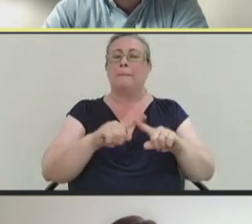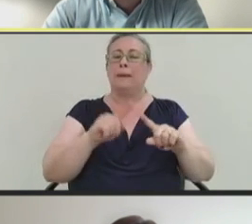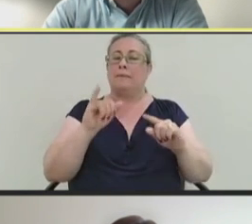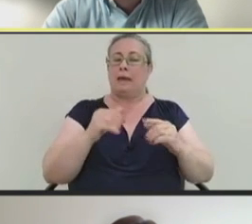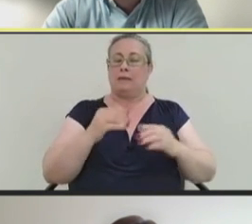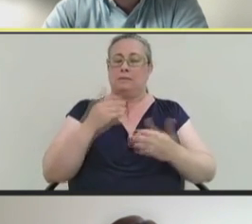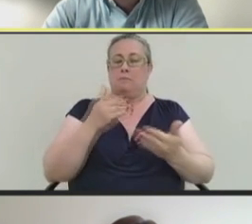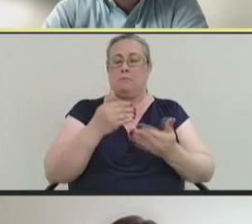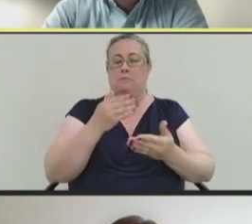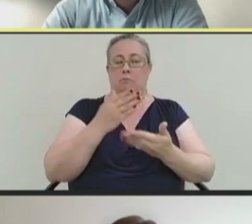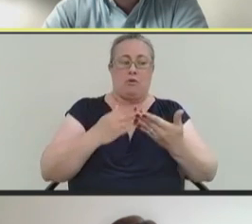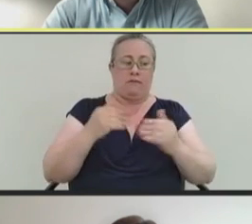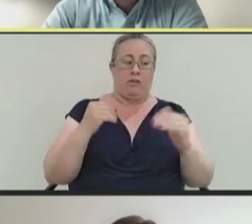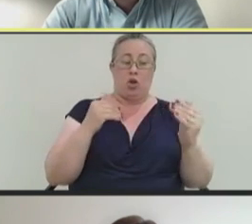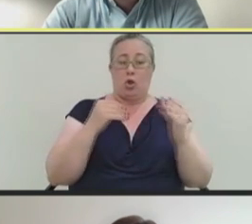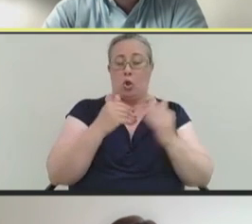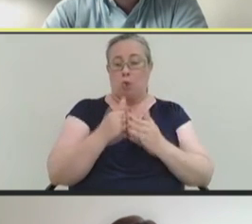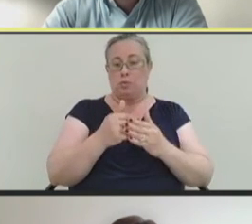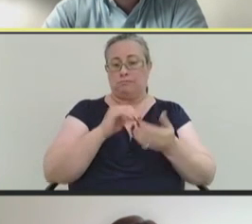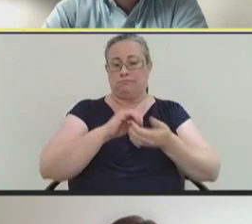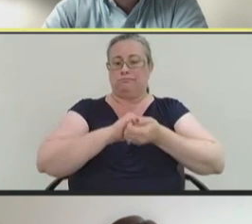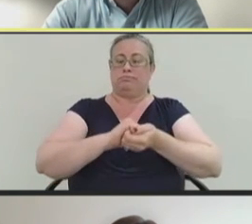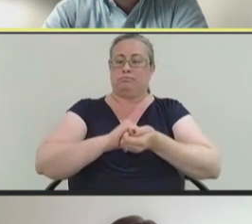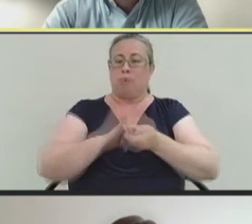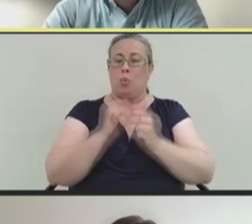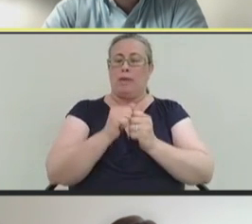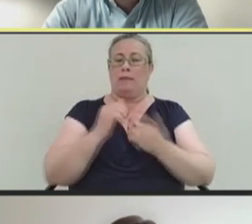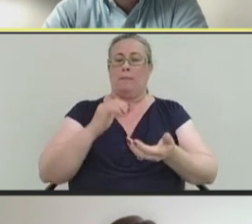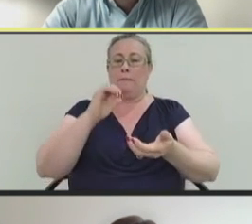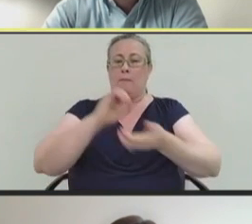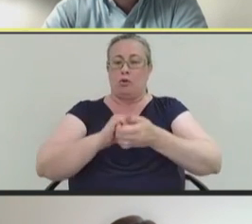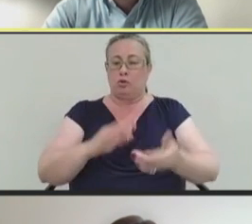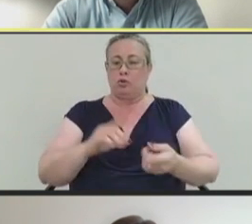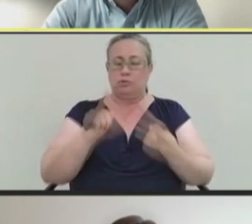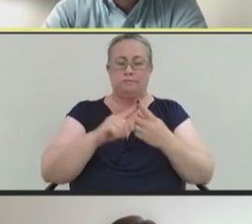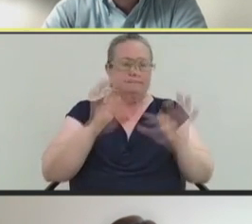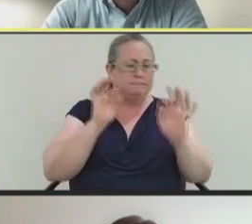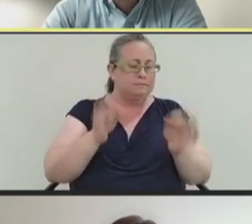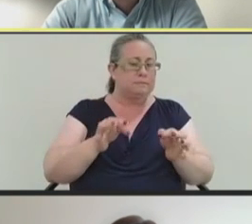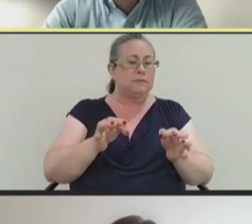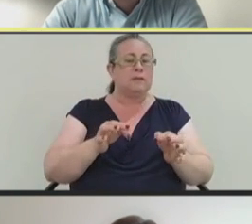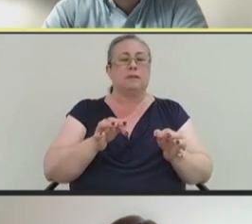with our government partners in order to determine the priority and the timing of what's necessary.